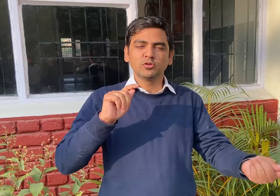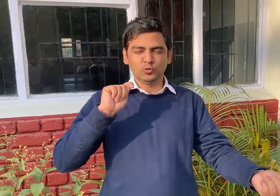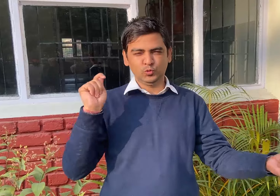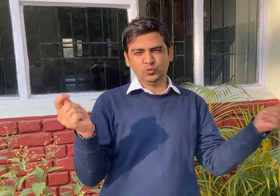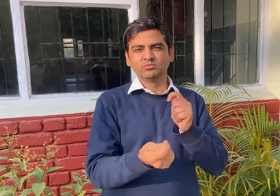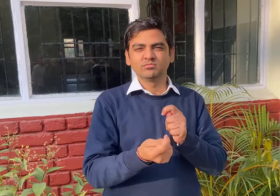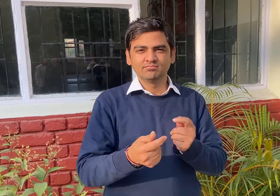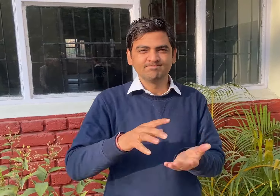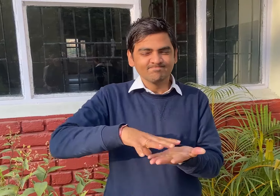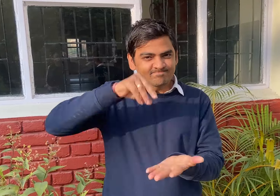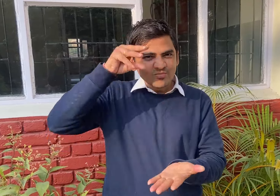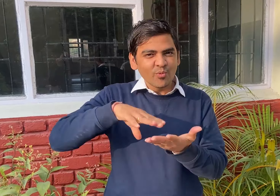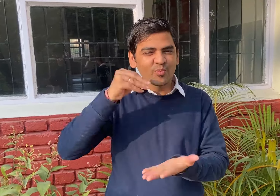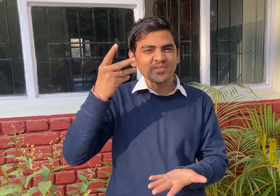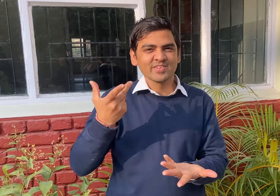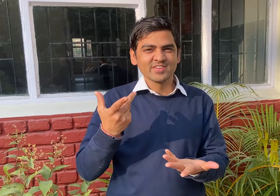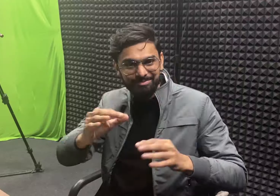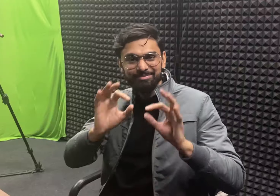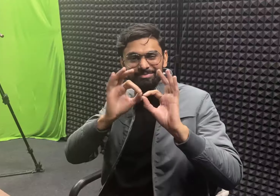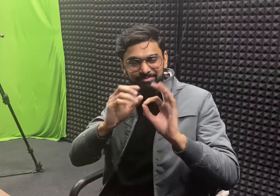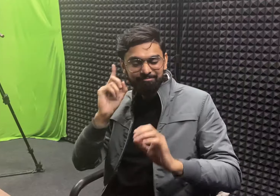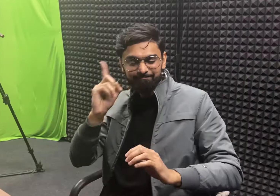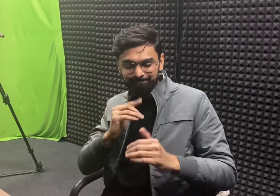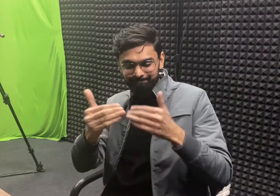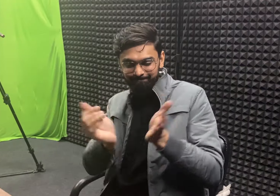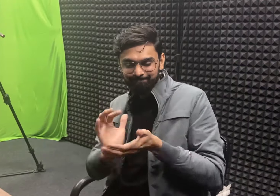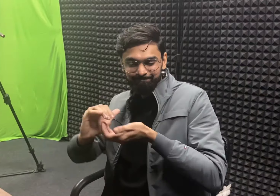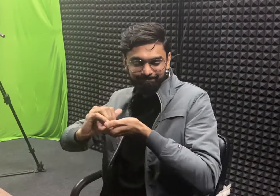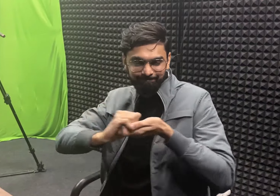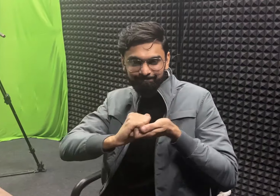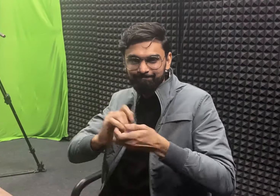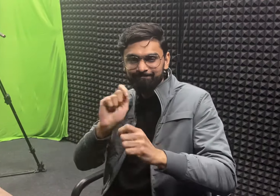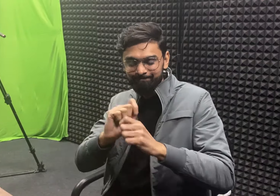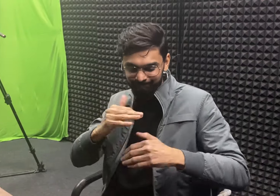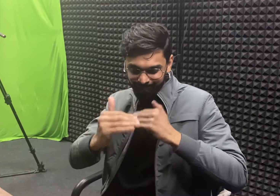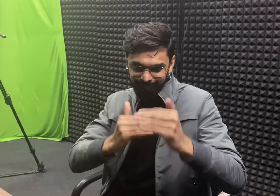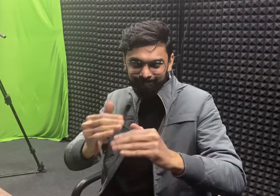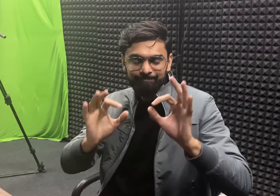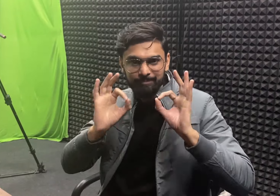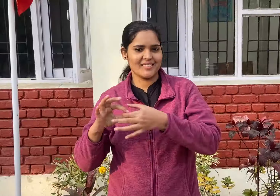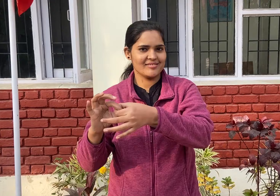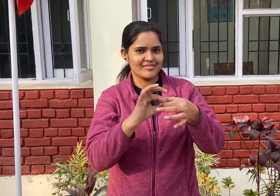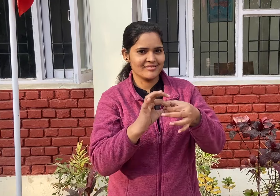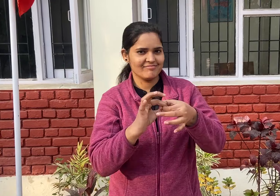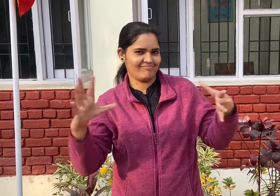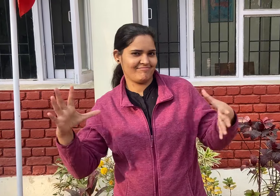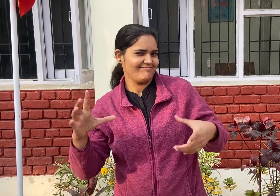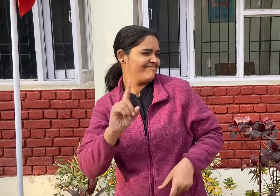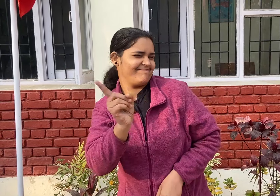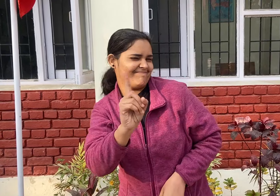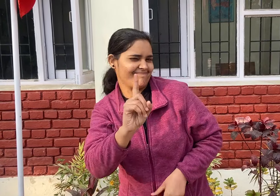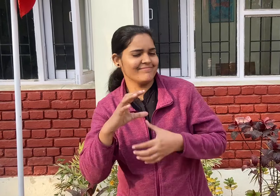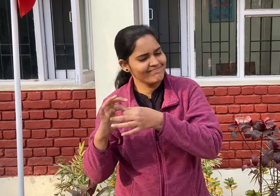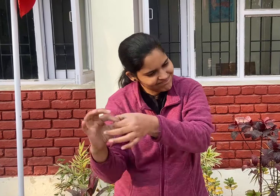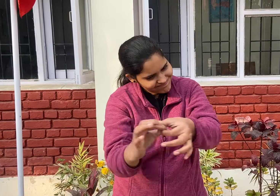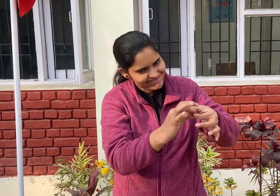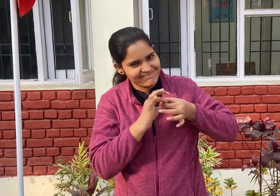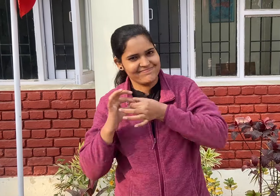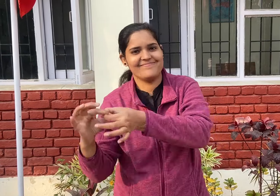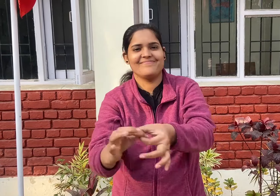More open to change and learning. Interpreters and deaf community working as allies together! To not let go off the unity!